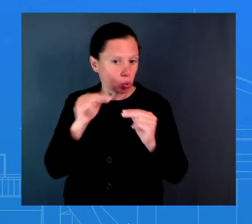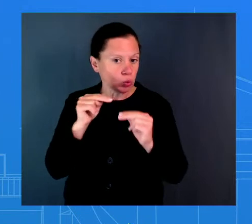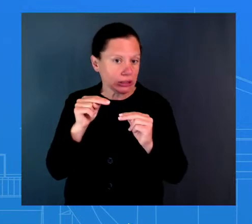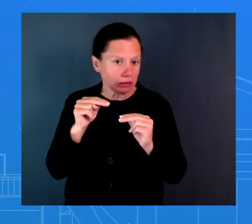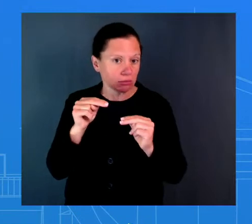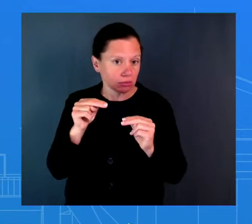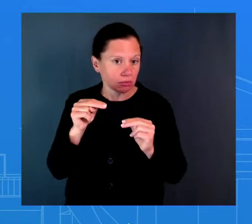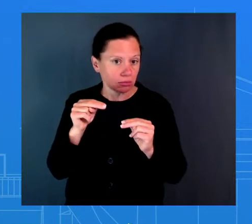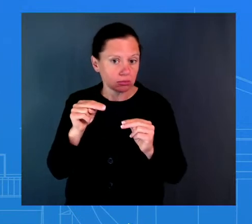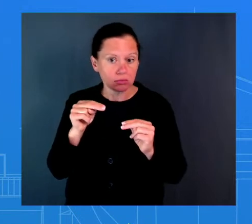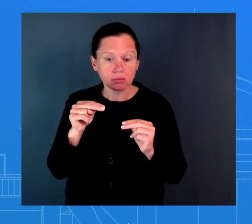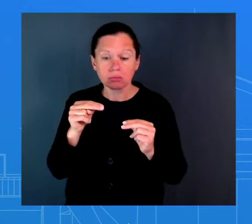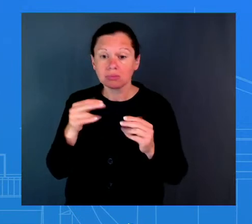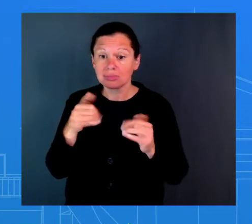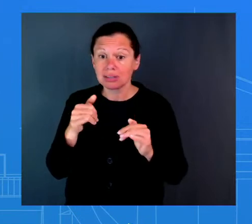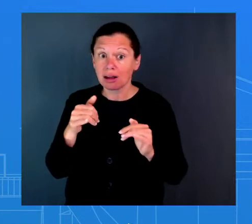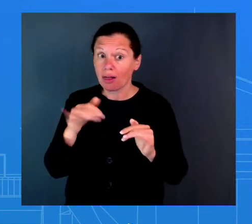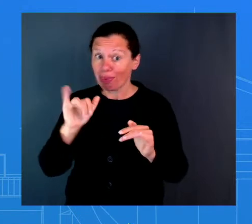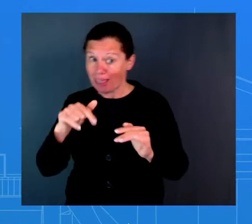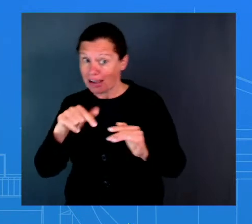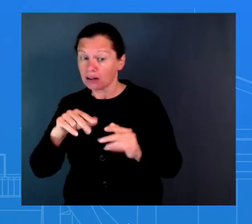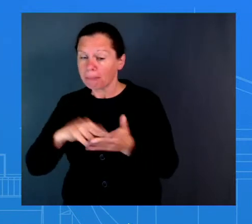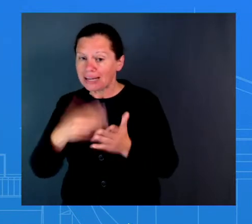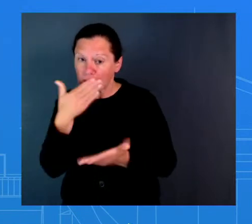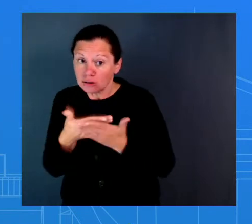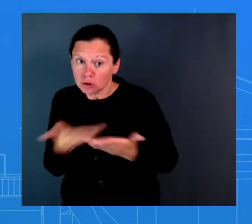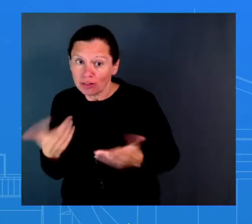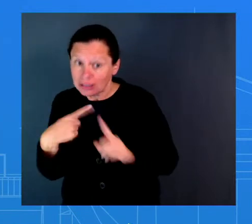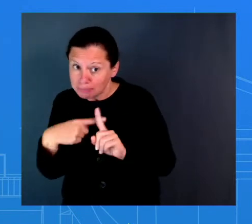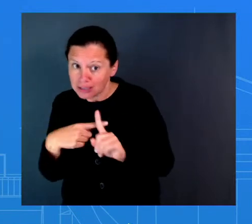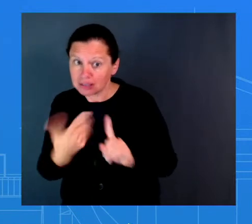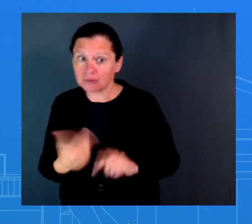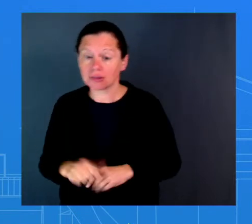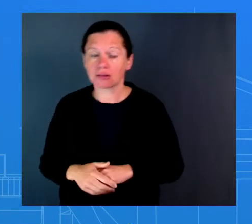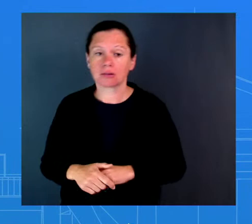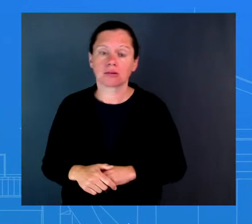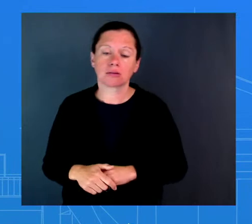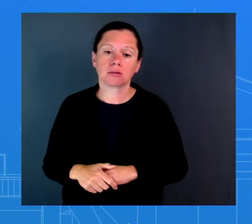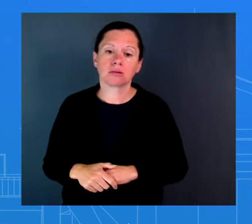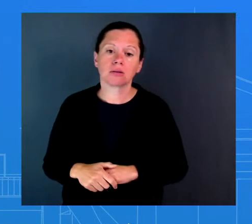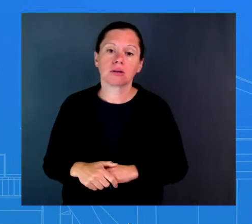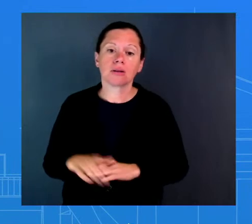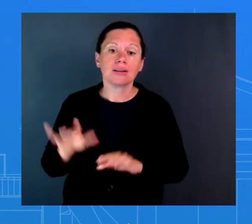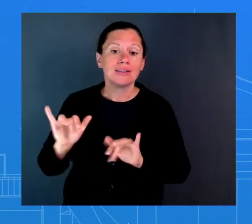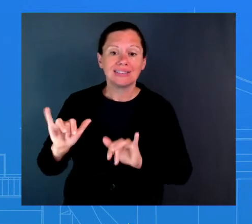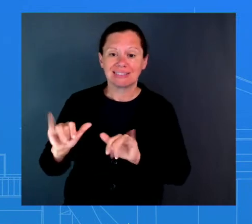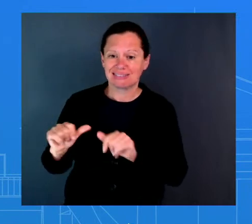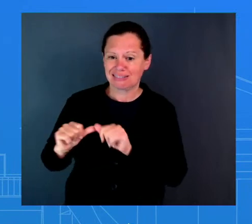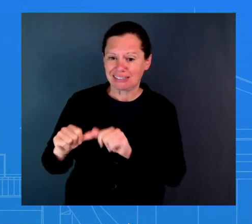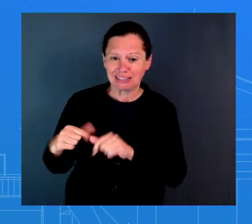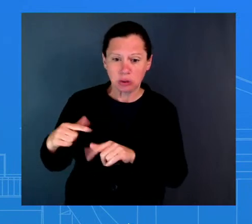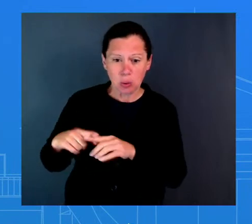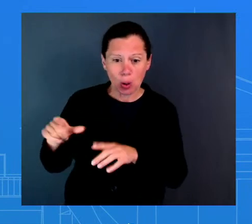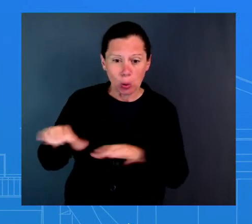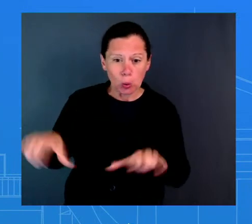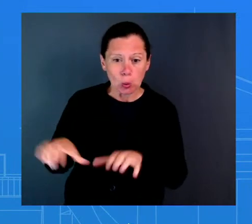They've been certainly doing that for the past 24/7. It is important to have that collective bargaining. The President has been very clear about that.